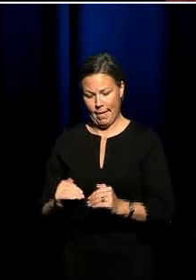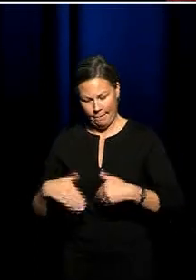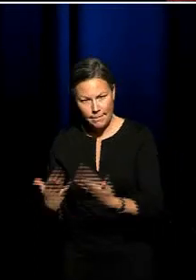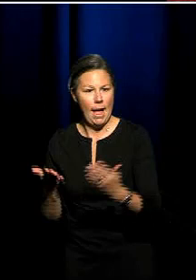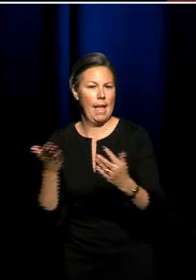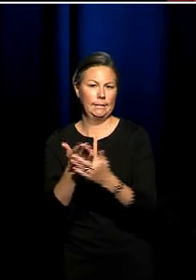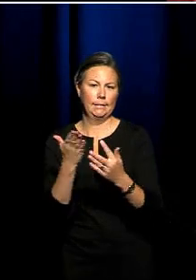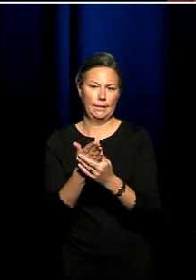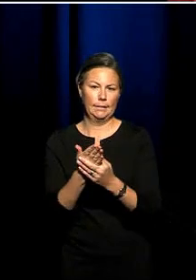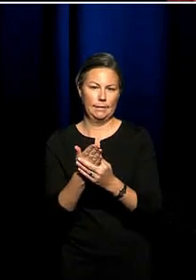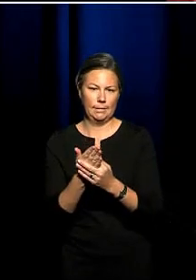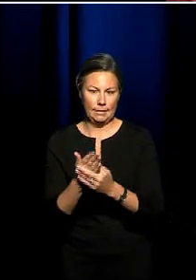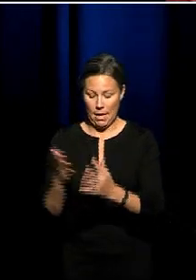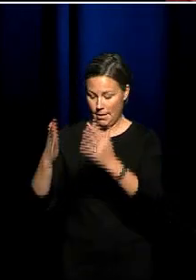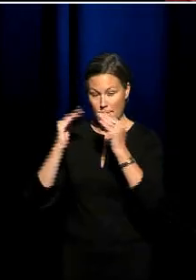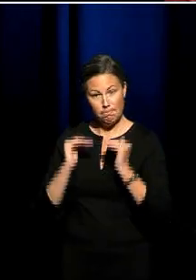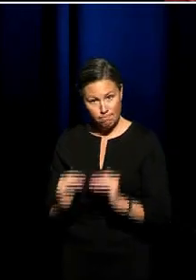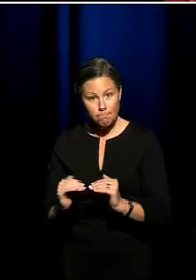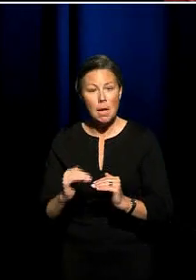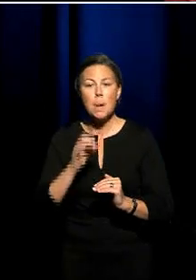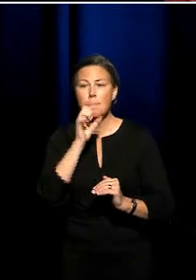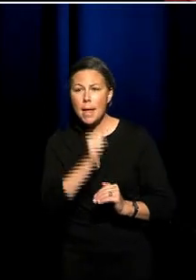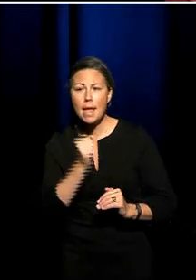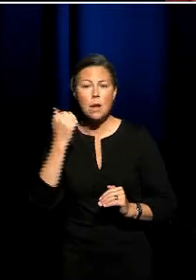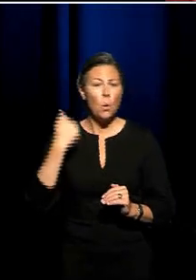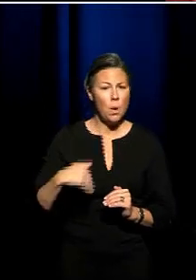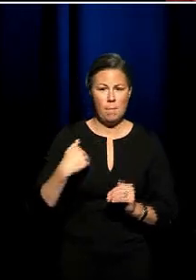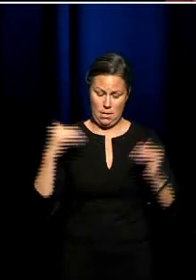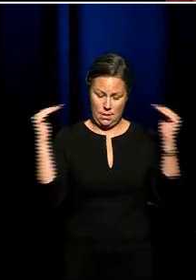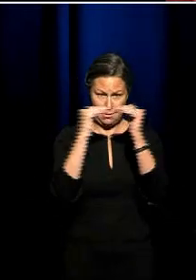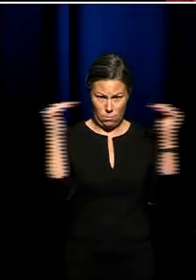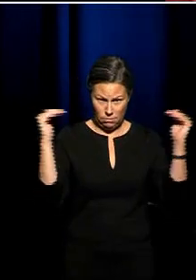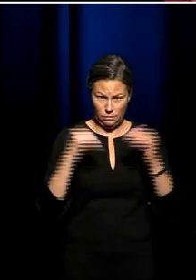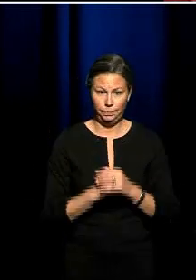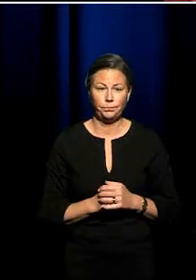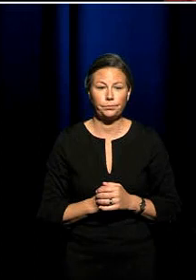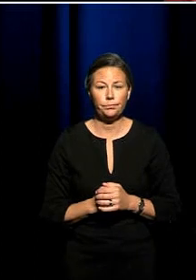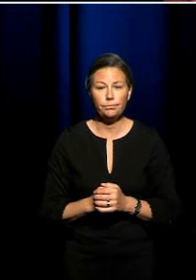(g) Equality between men and women; (h) Respect for the evolving capacities of children